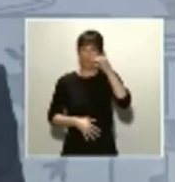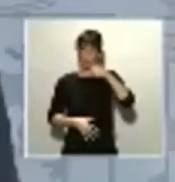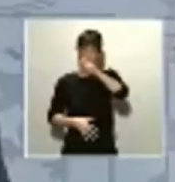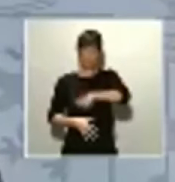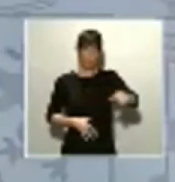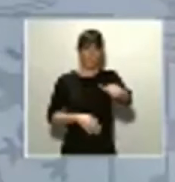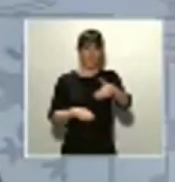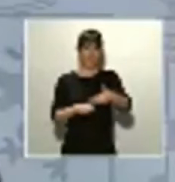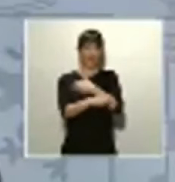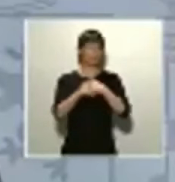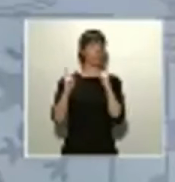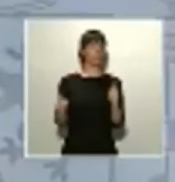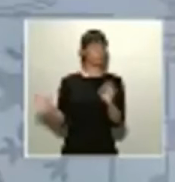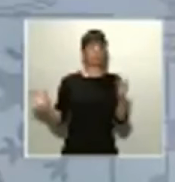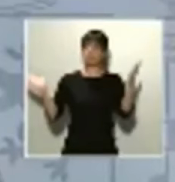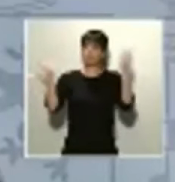I'm providing a comment in writing and I hit enter